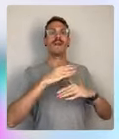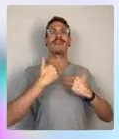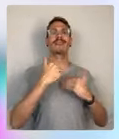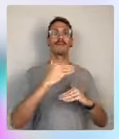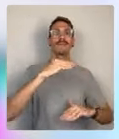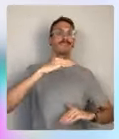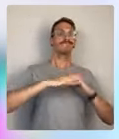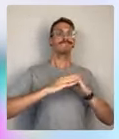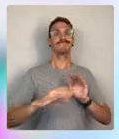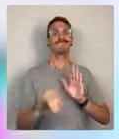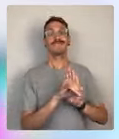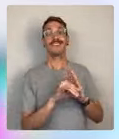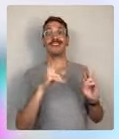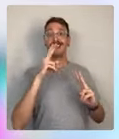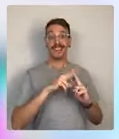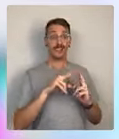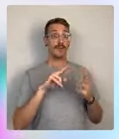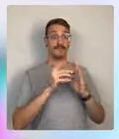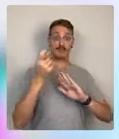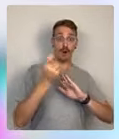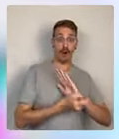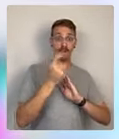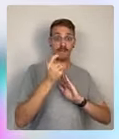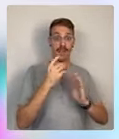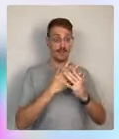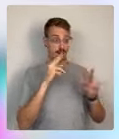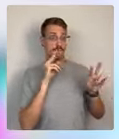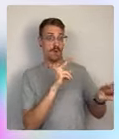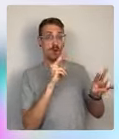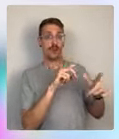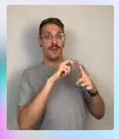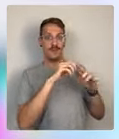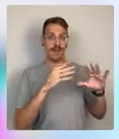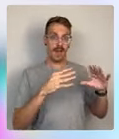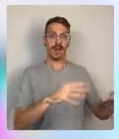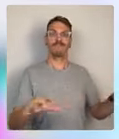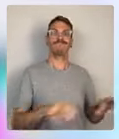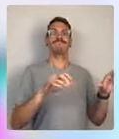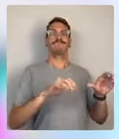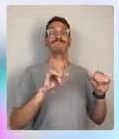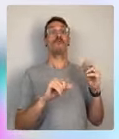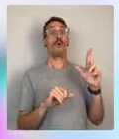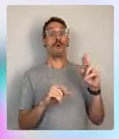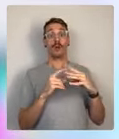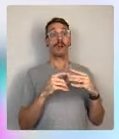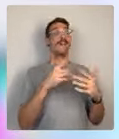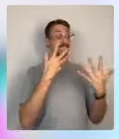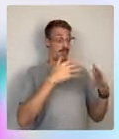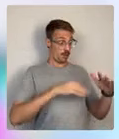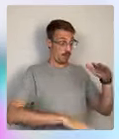and then determine what thresholds of detection need to, either A, be autonomously moderated